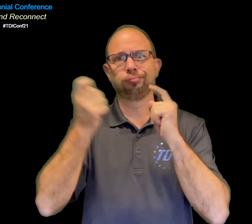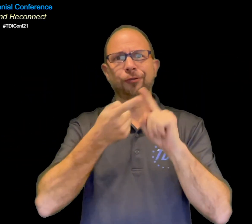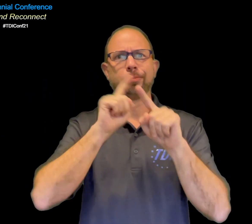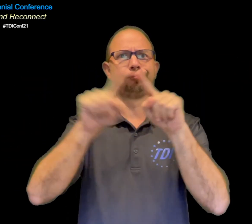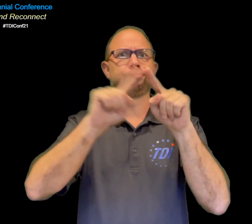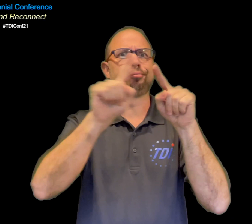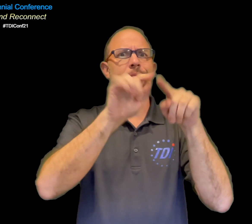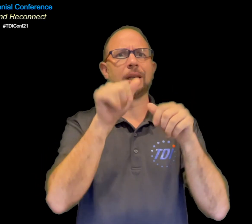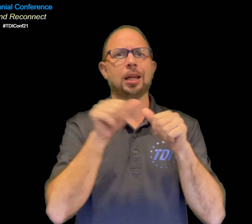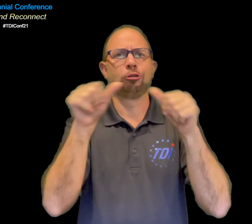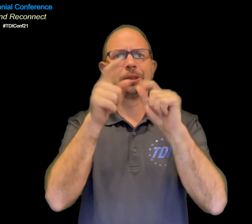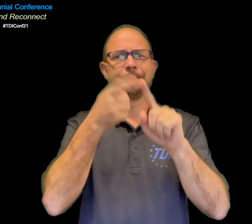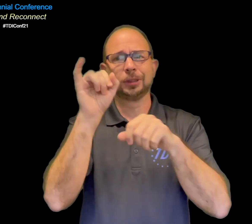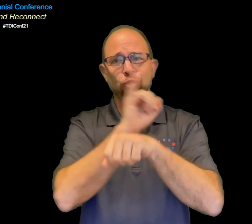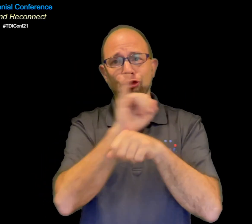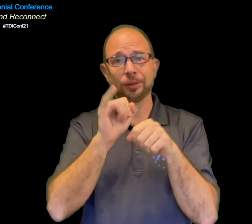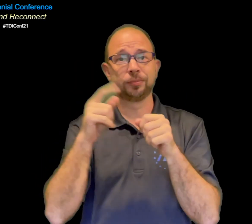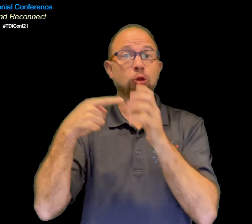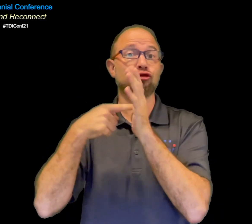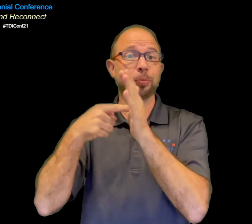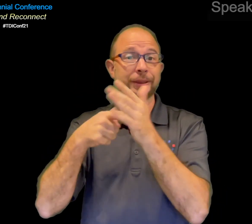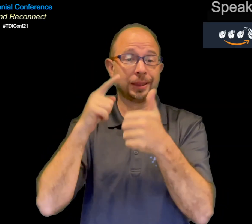different areas of industry such as